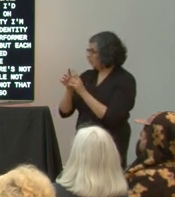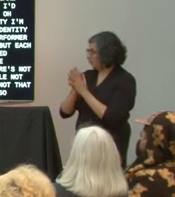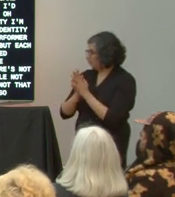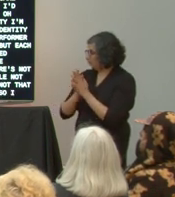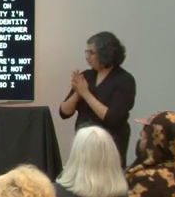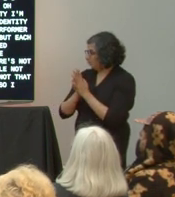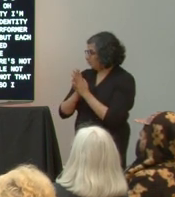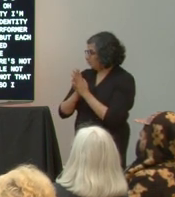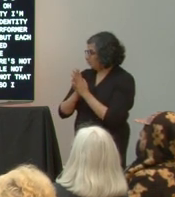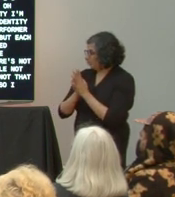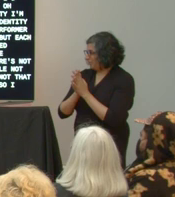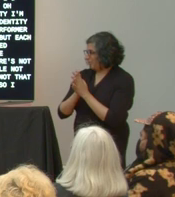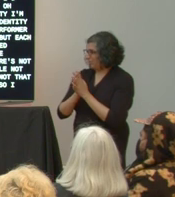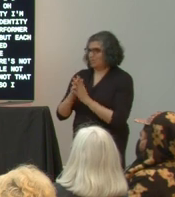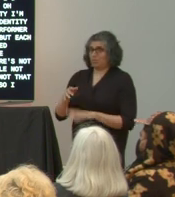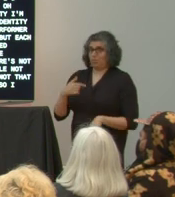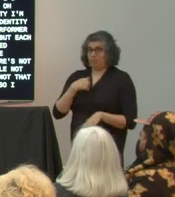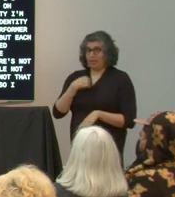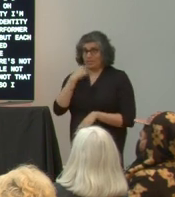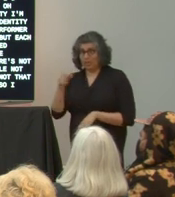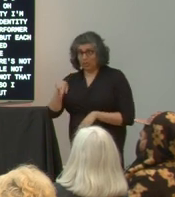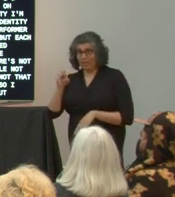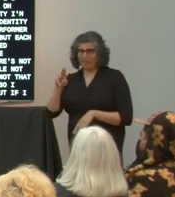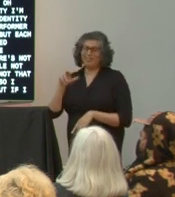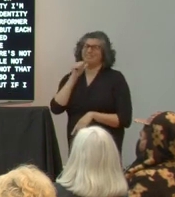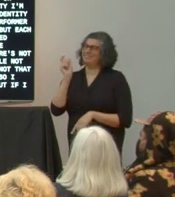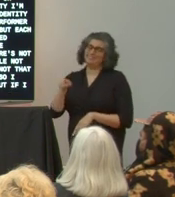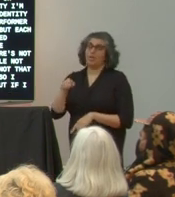don't have to tell you that I'm queer. But if I want to, I'll